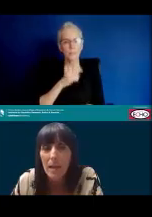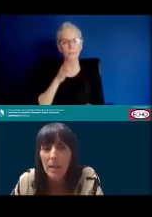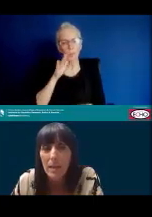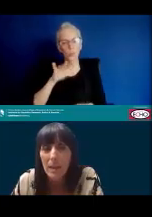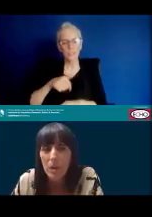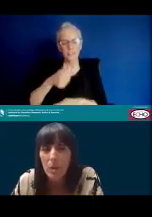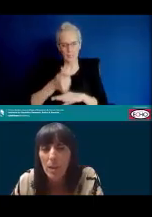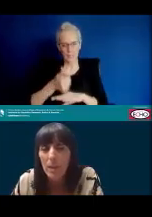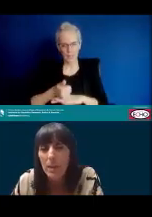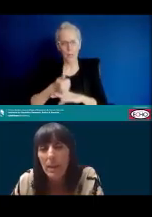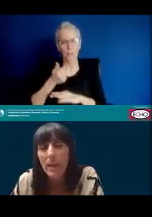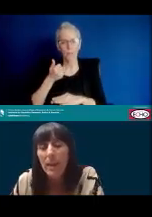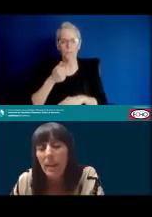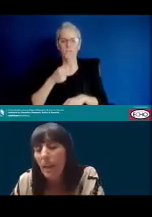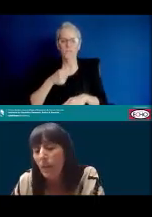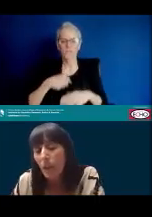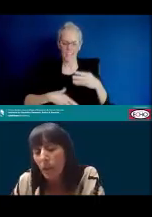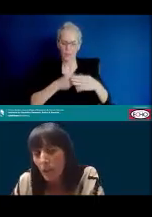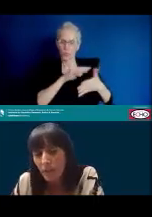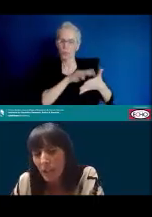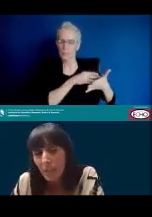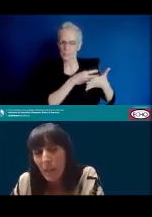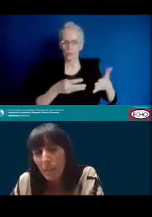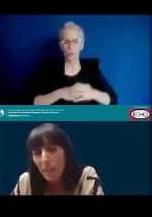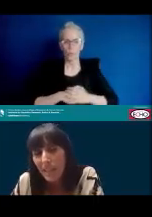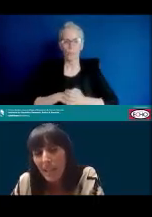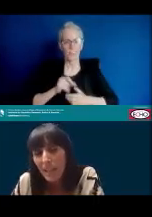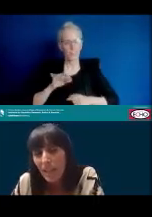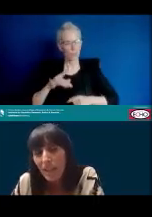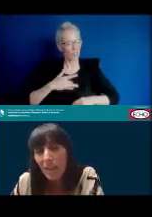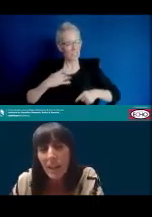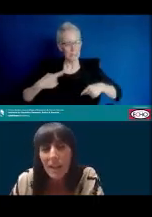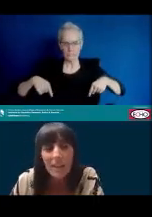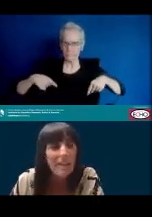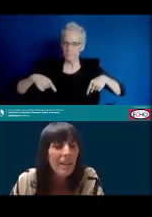that schedule. If you're nervous about presenting your case,